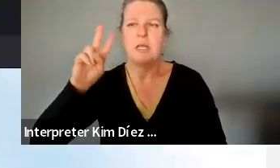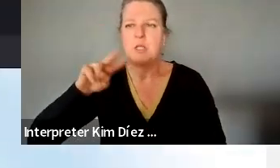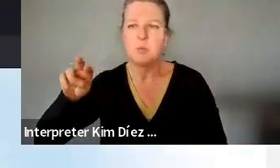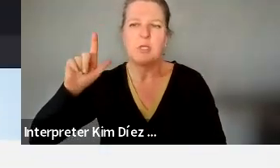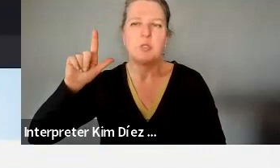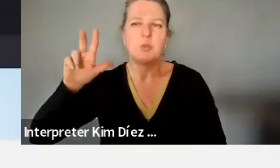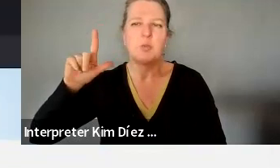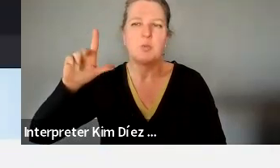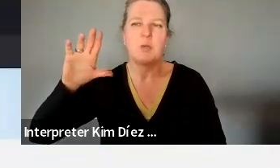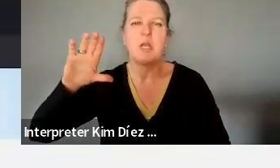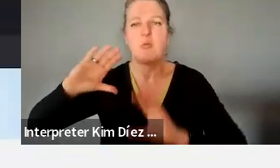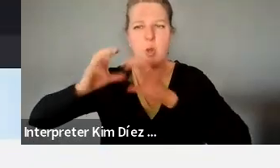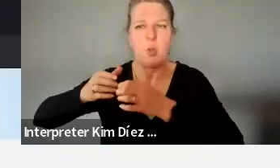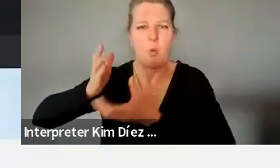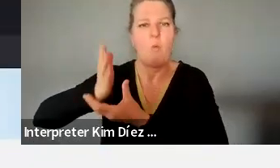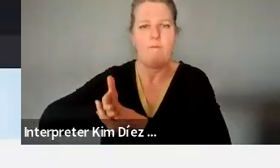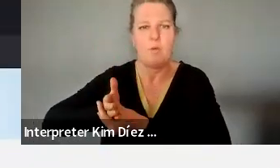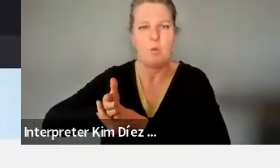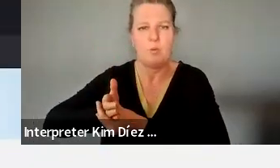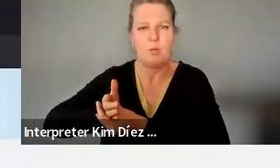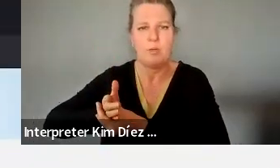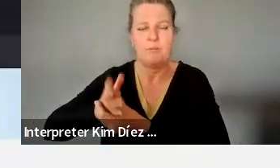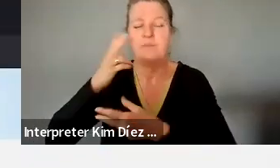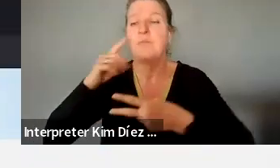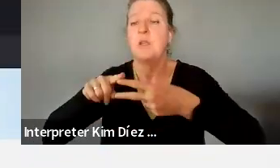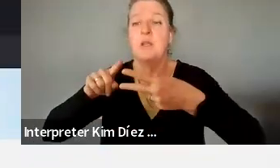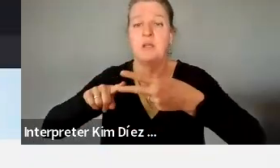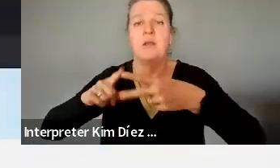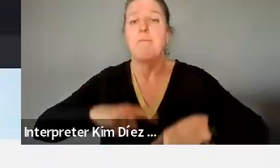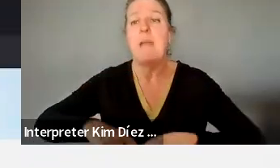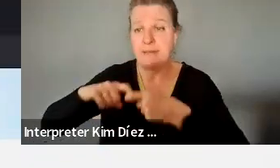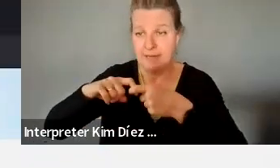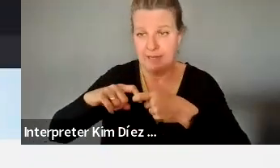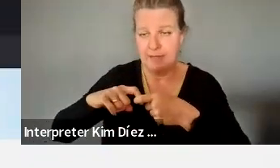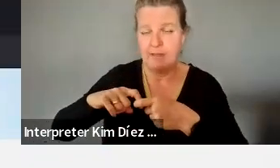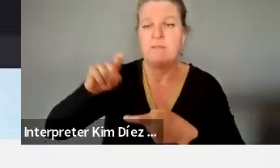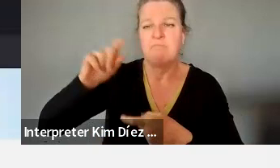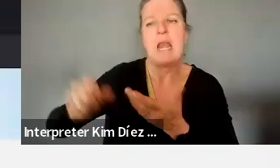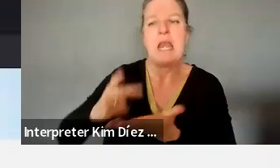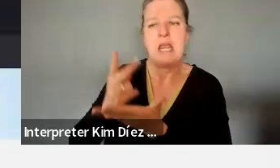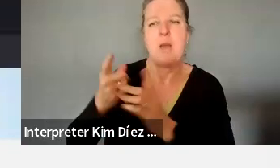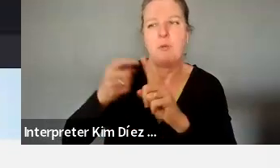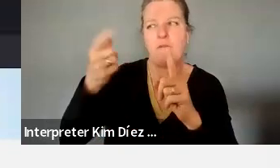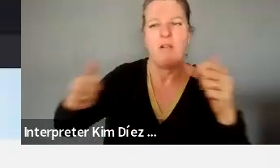And you'll see here two items that are pending and need approval from an administrator.